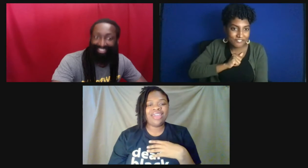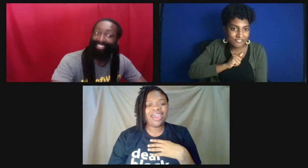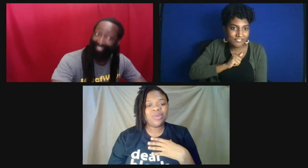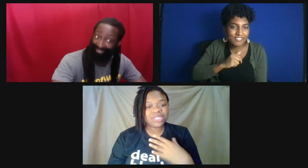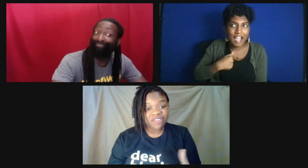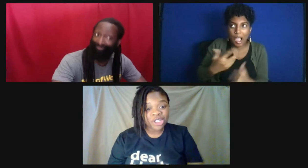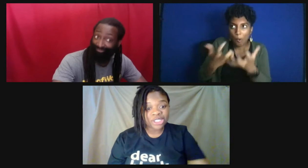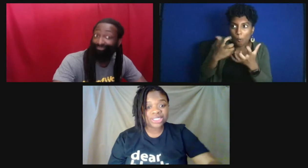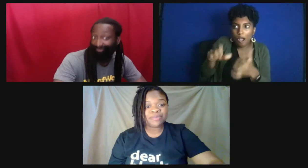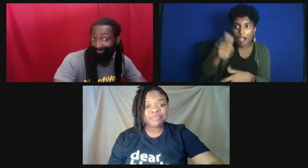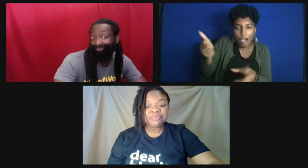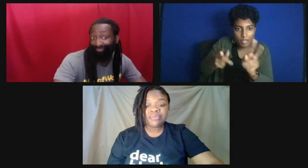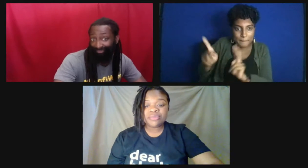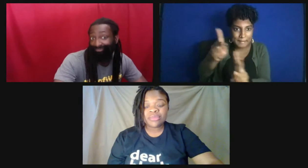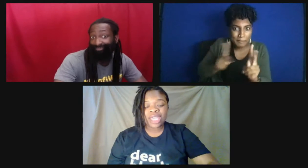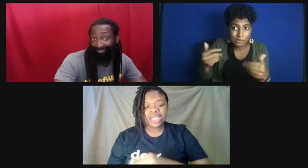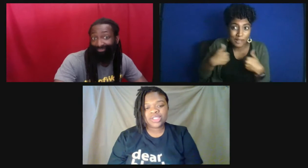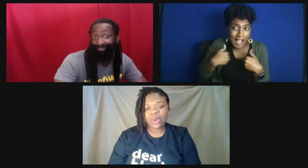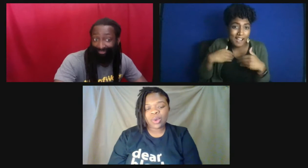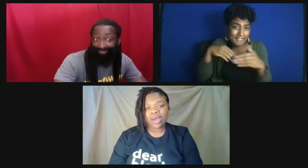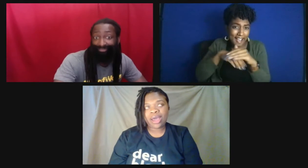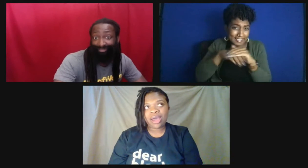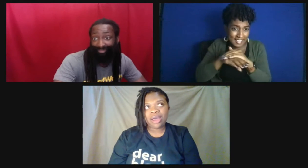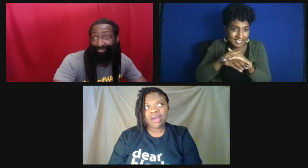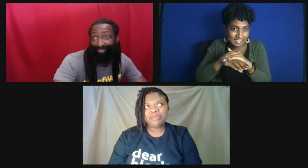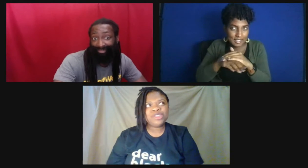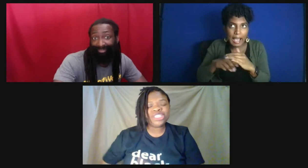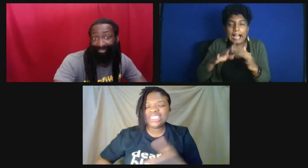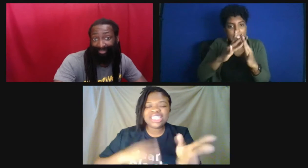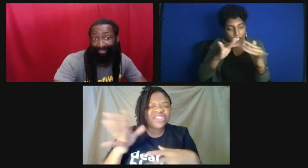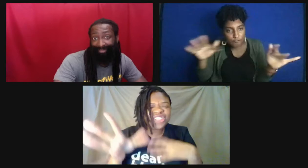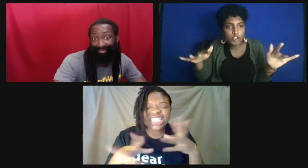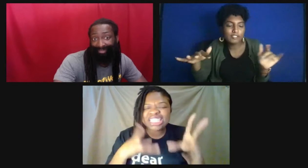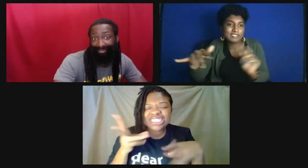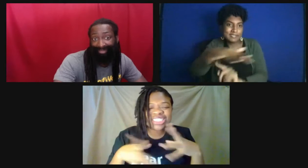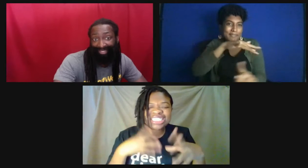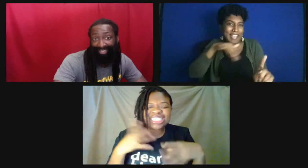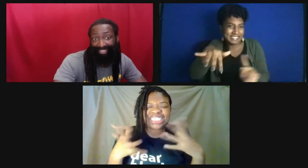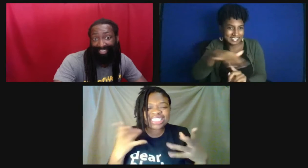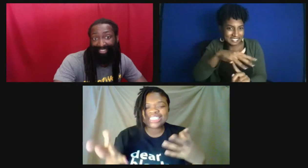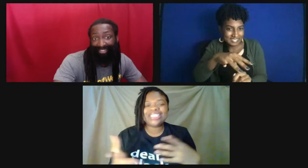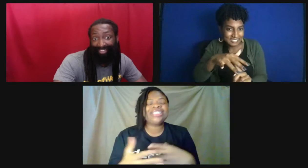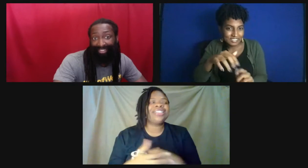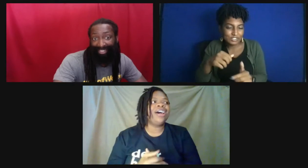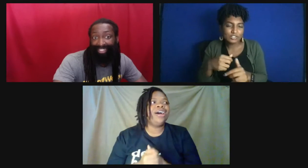and that it was diverse. And so just to give the little statistics,